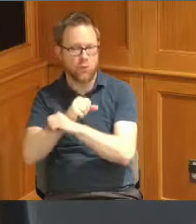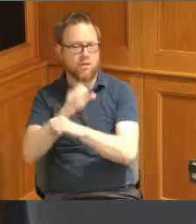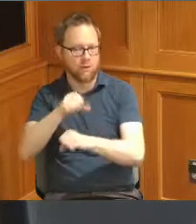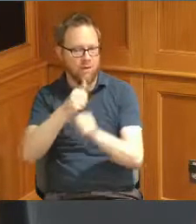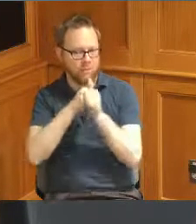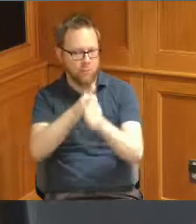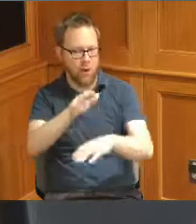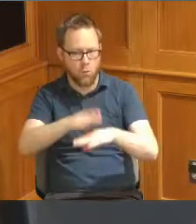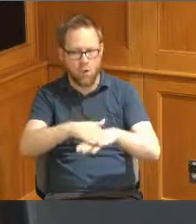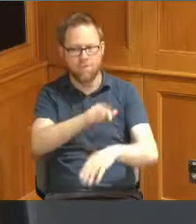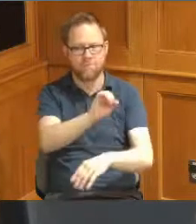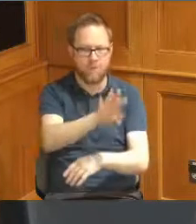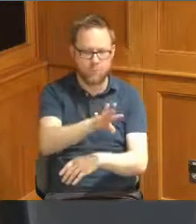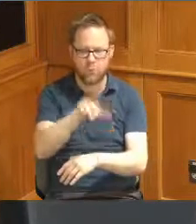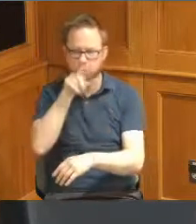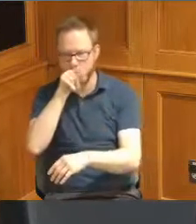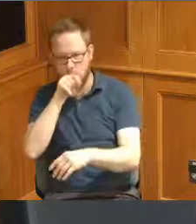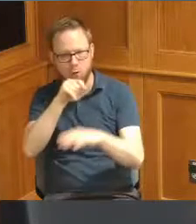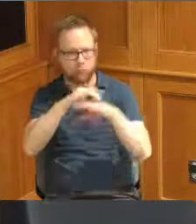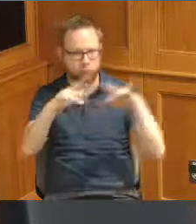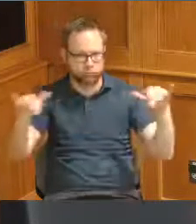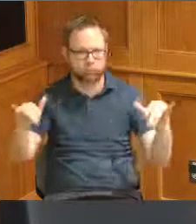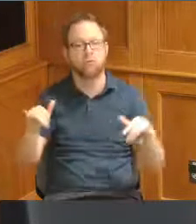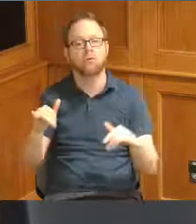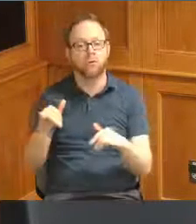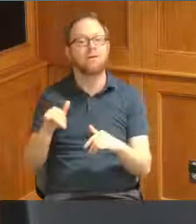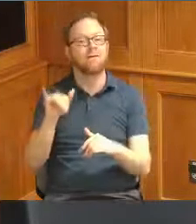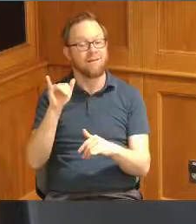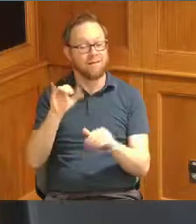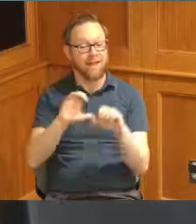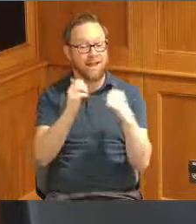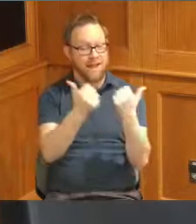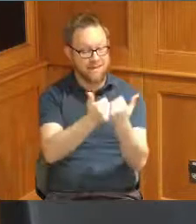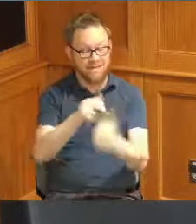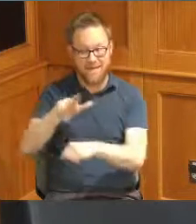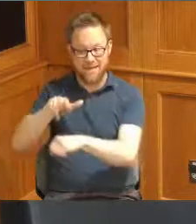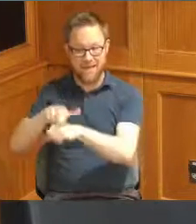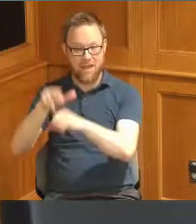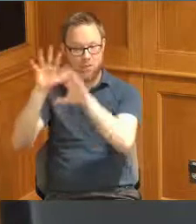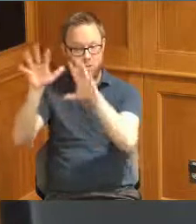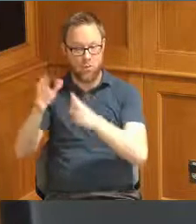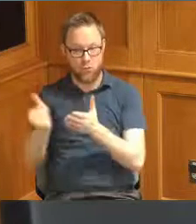County Emergency Management and homeland security agency and National Weather Service Wilmington